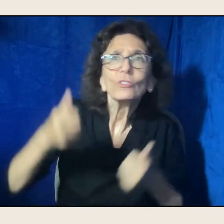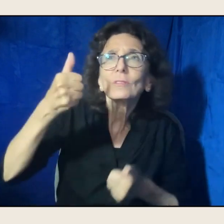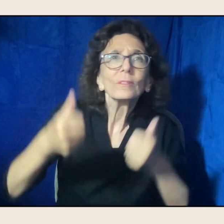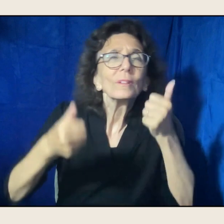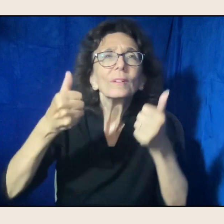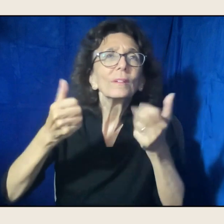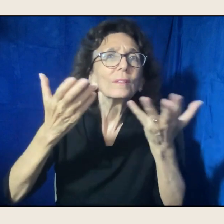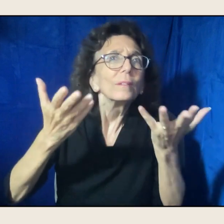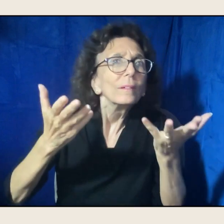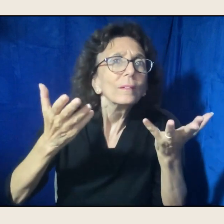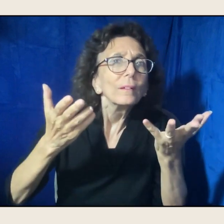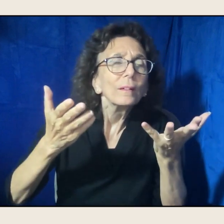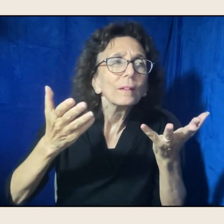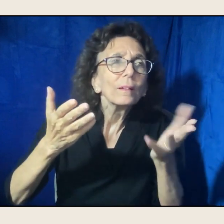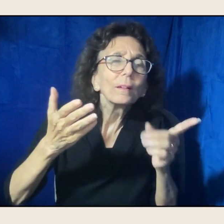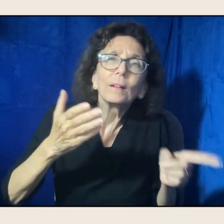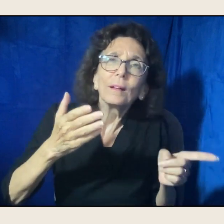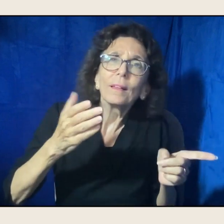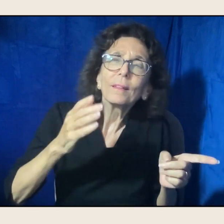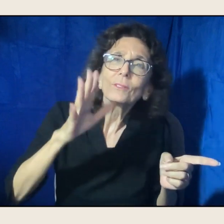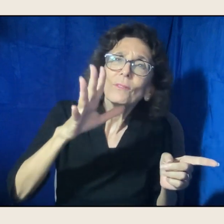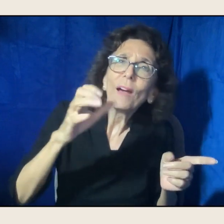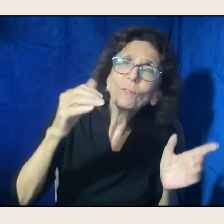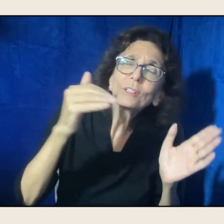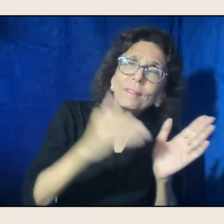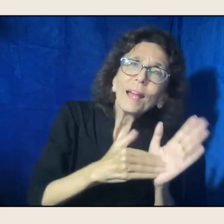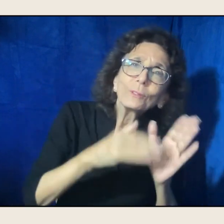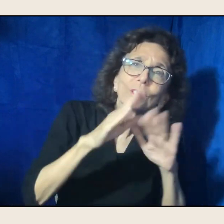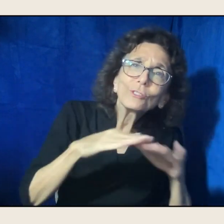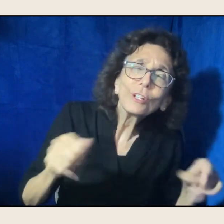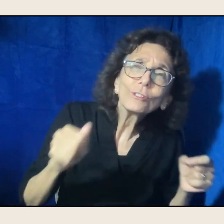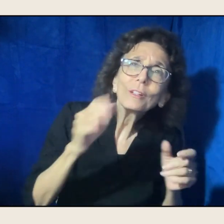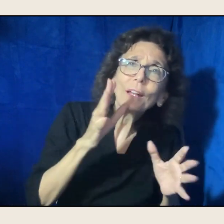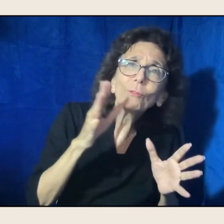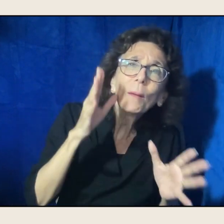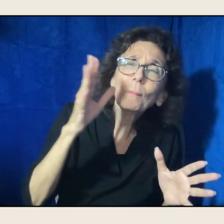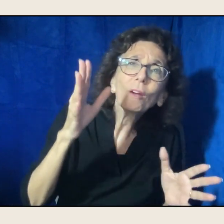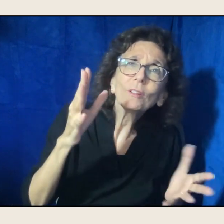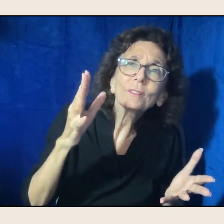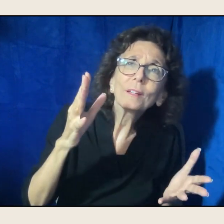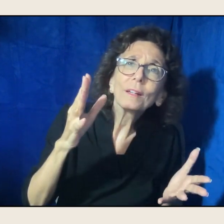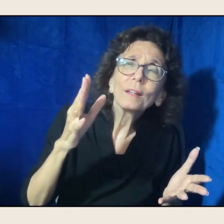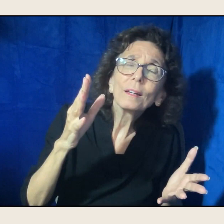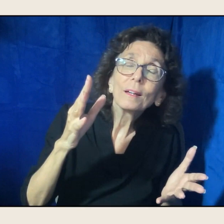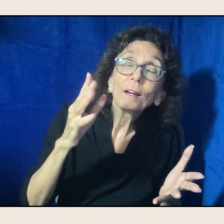of a half a million children and grandparents mean, and what value do they represent.